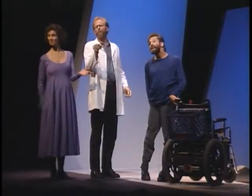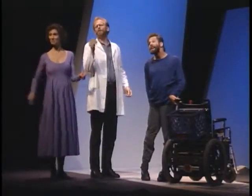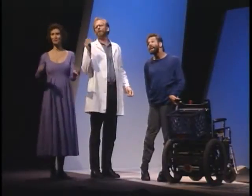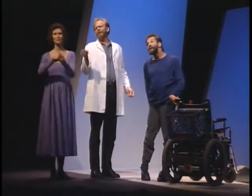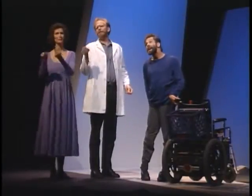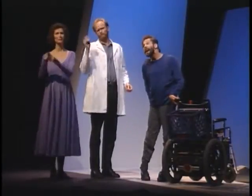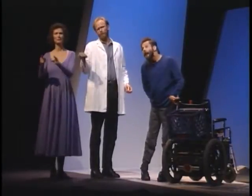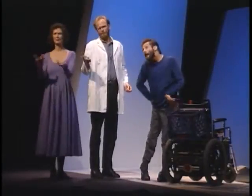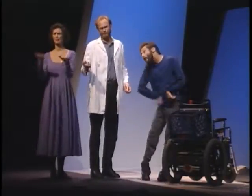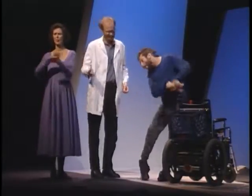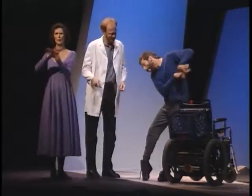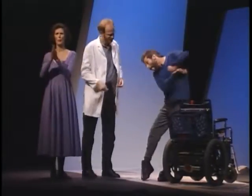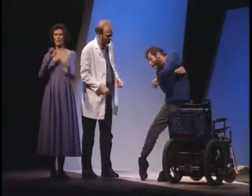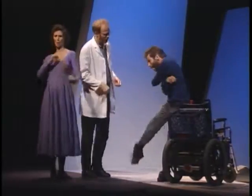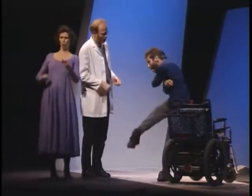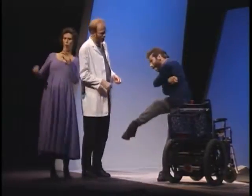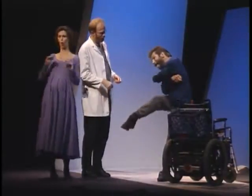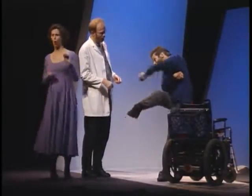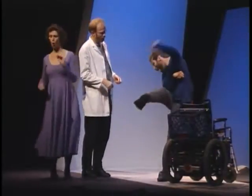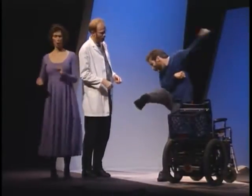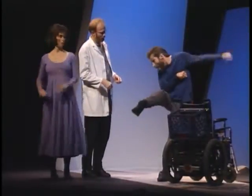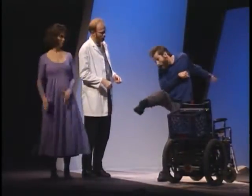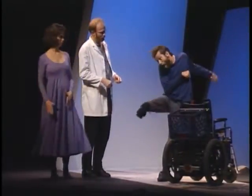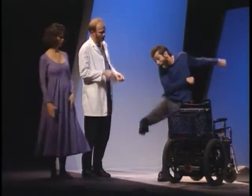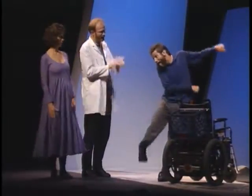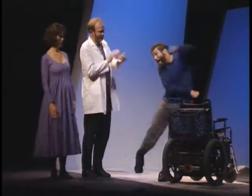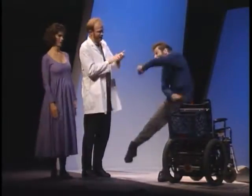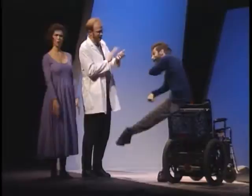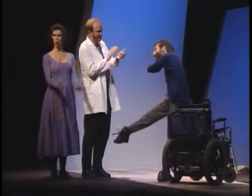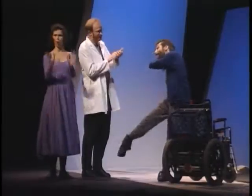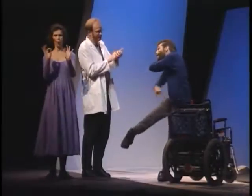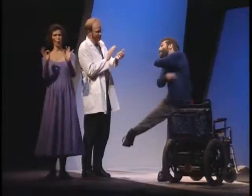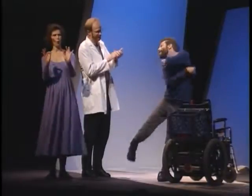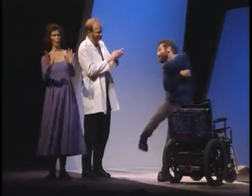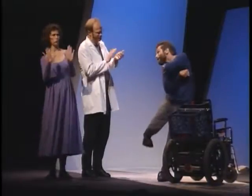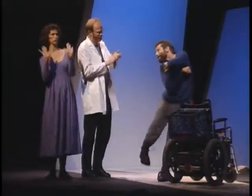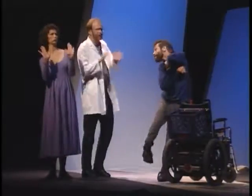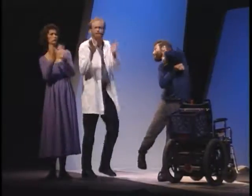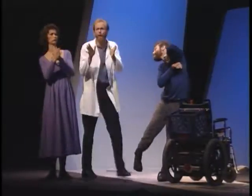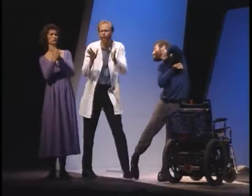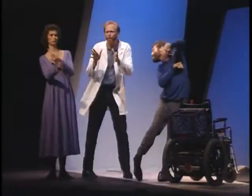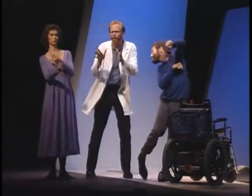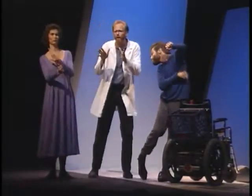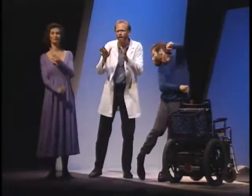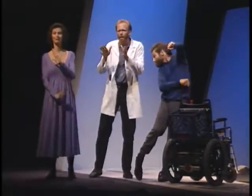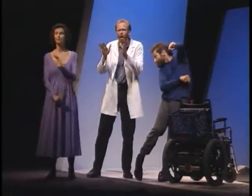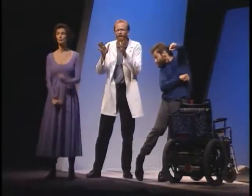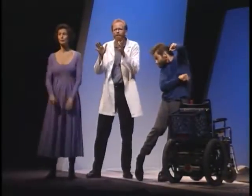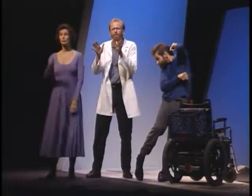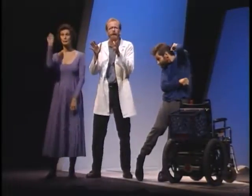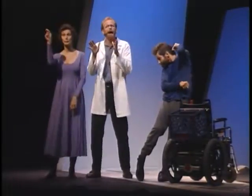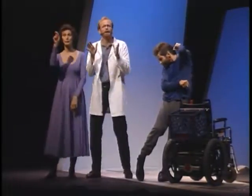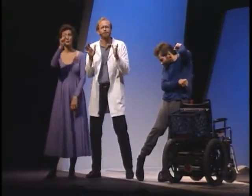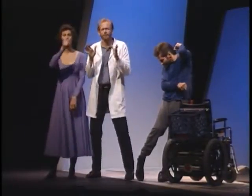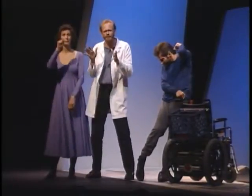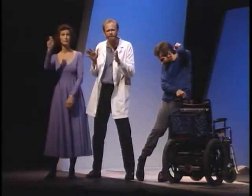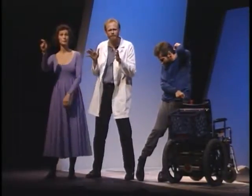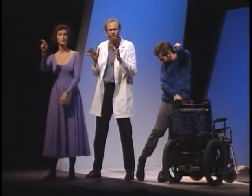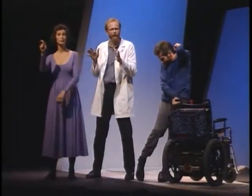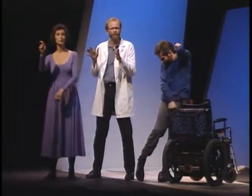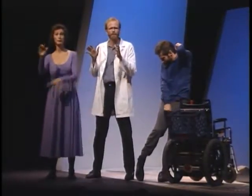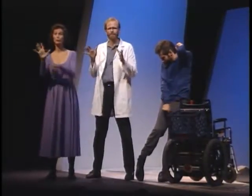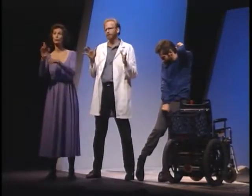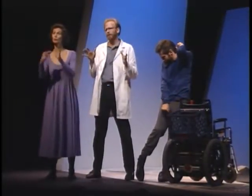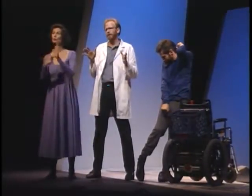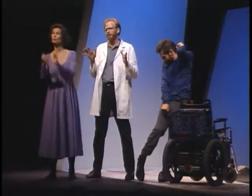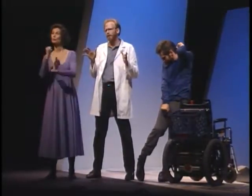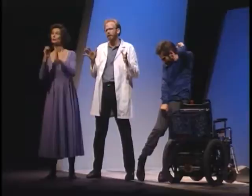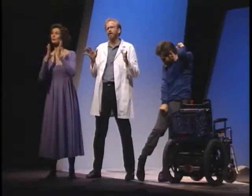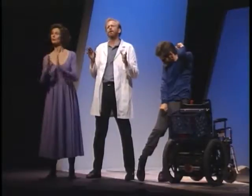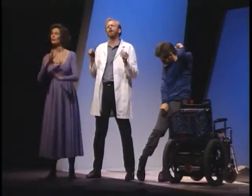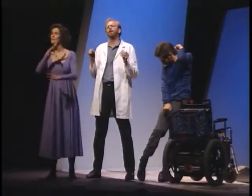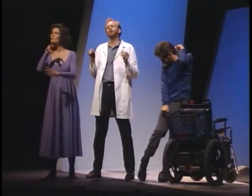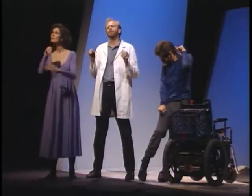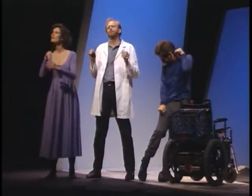violent oceans fabulous fabulous while the actors on the screen are either